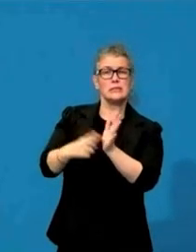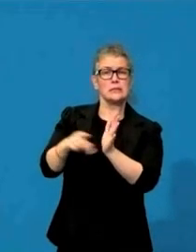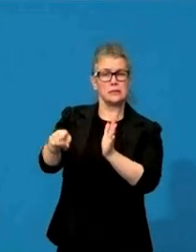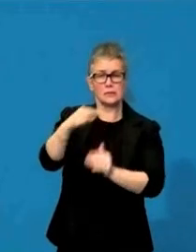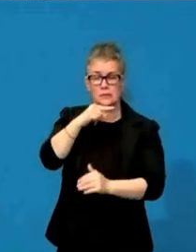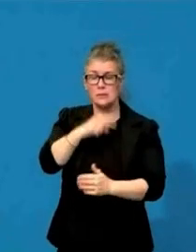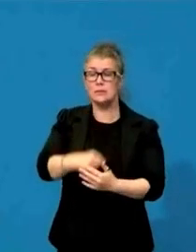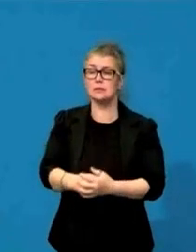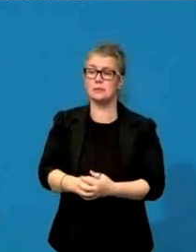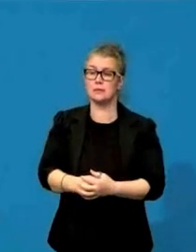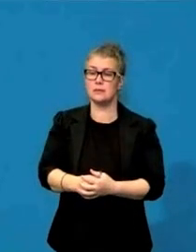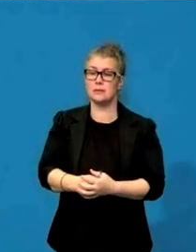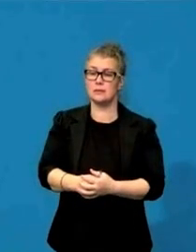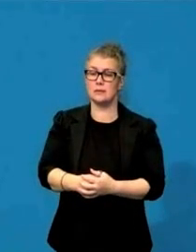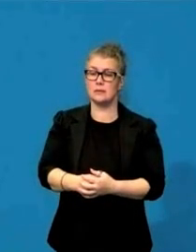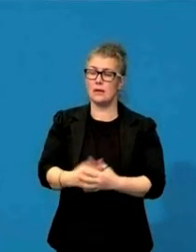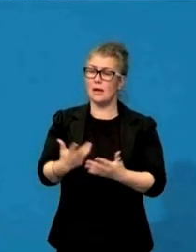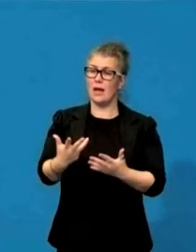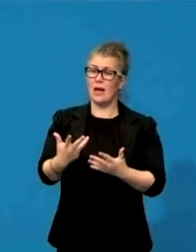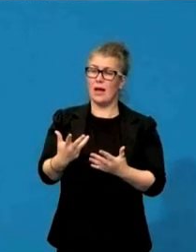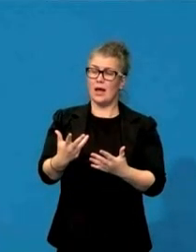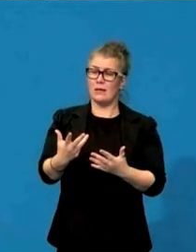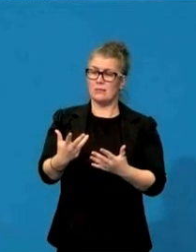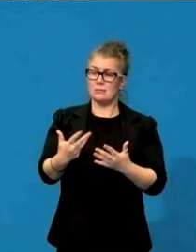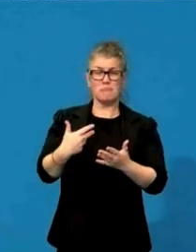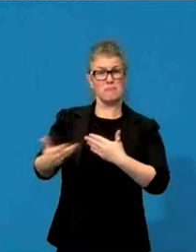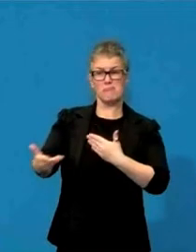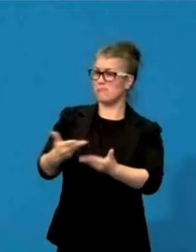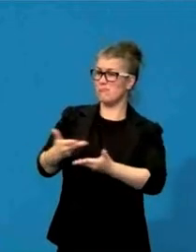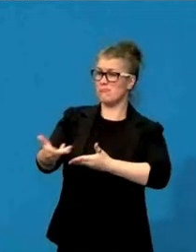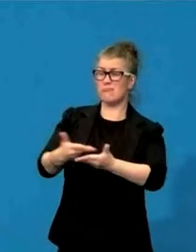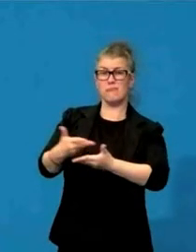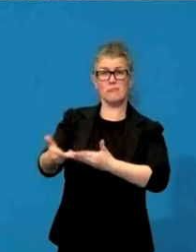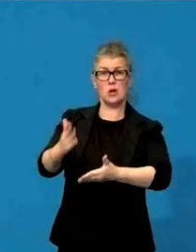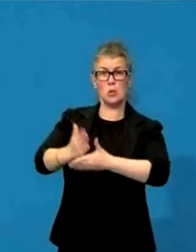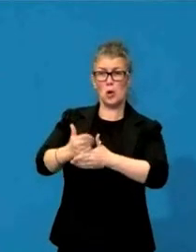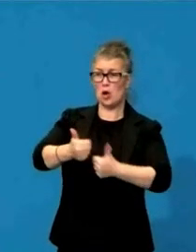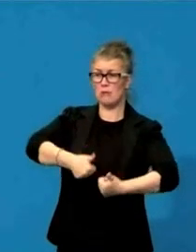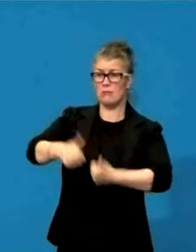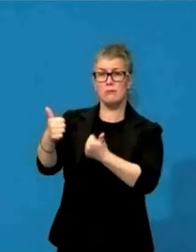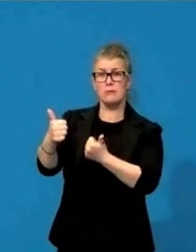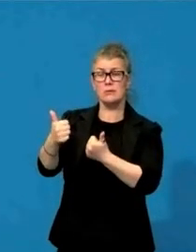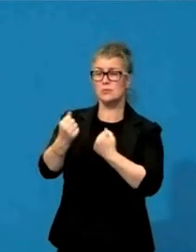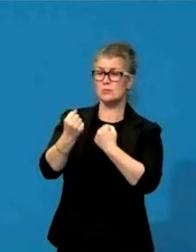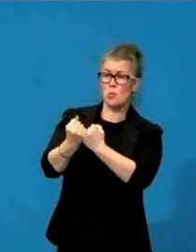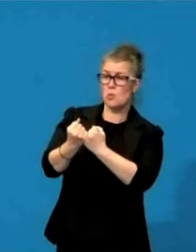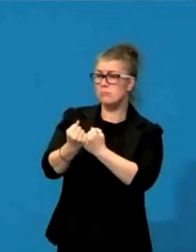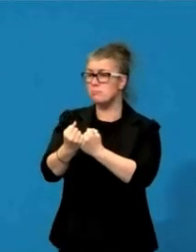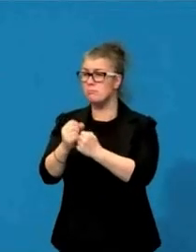it became a model that was working very well for Tristan in - and, as I say, the - I had